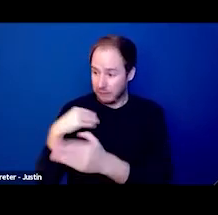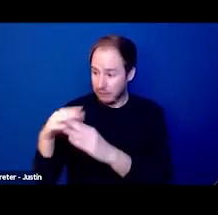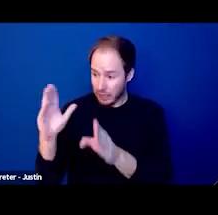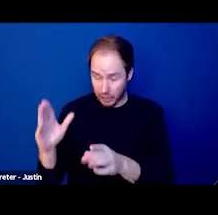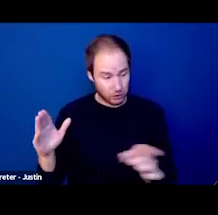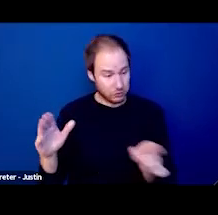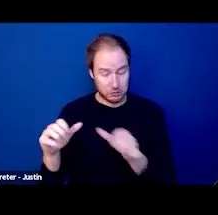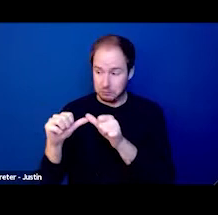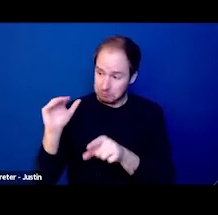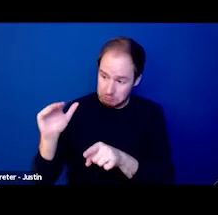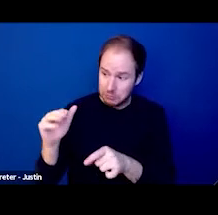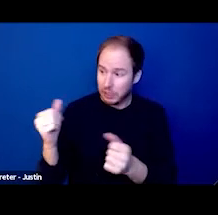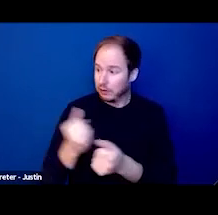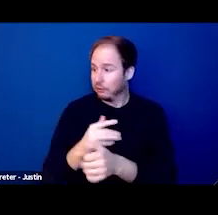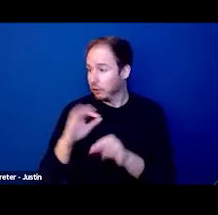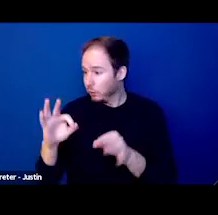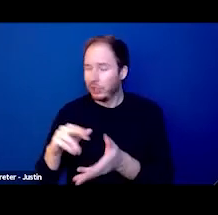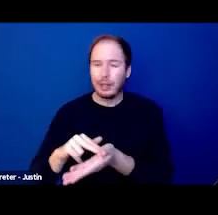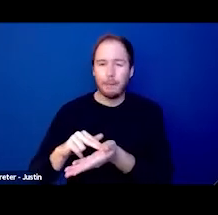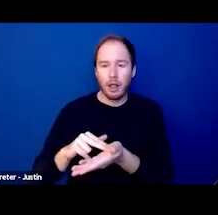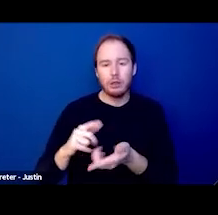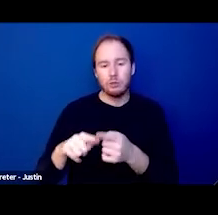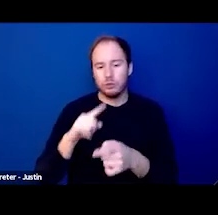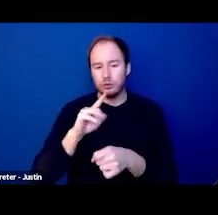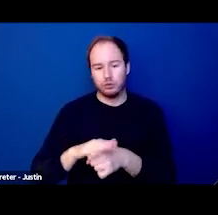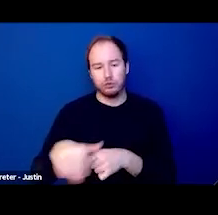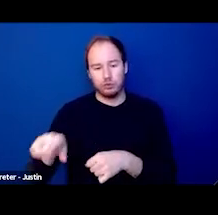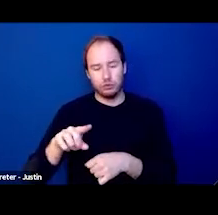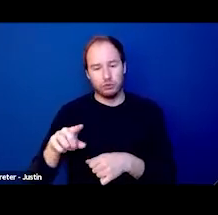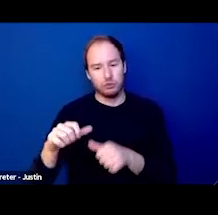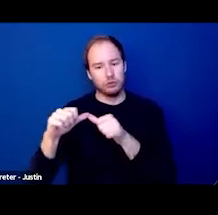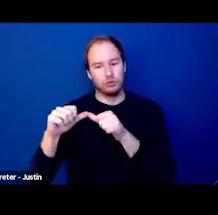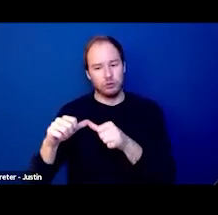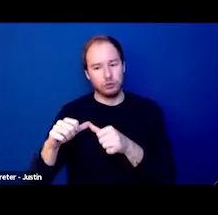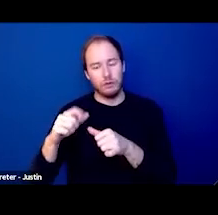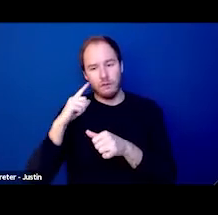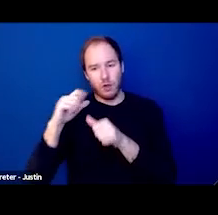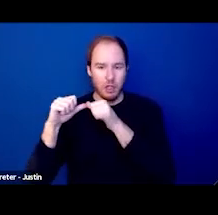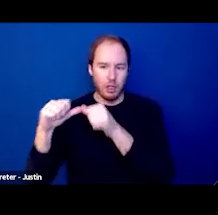to healthcare and other needed support to help, again, increase the likelihood of long term housing stability.